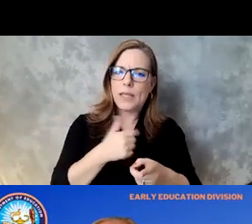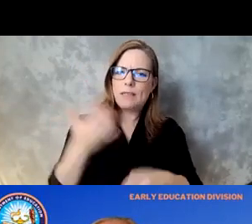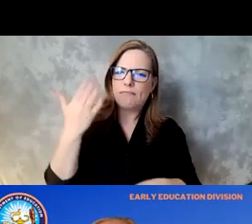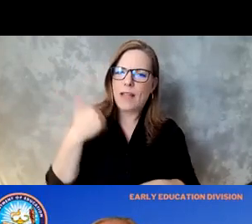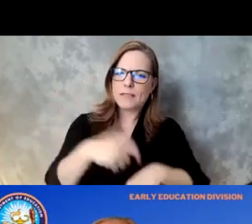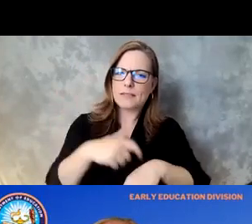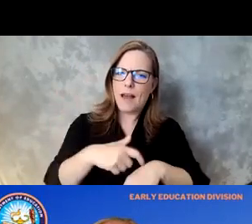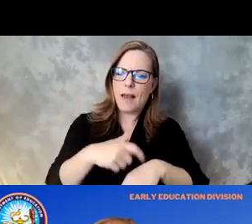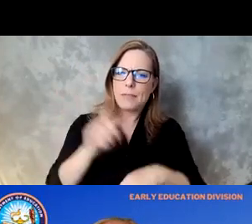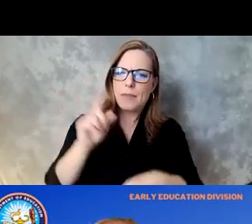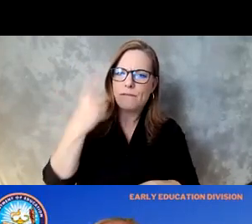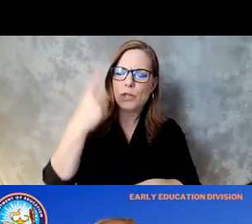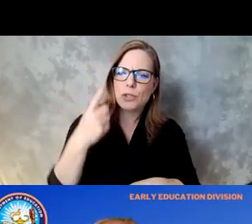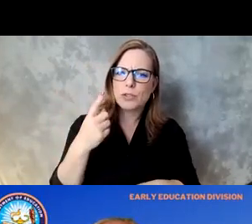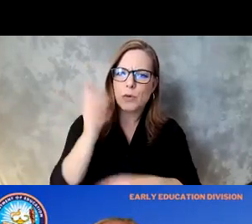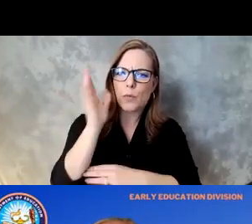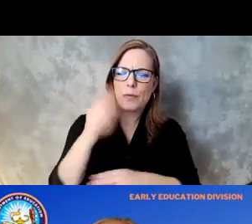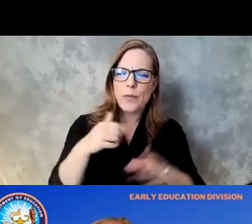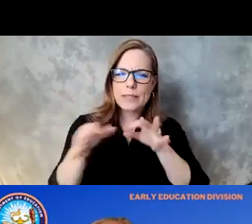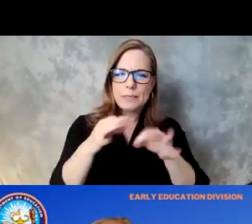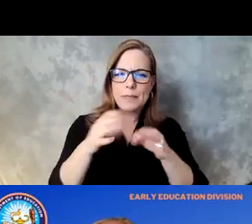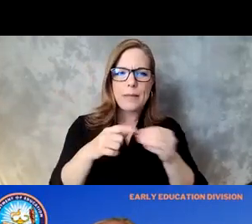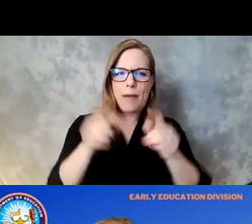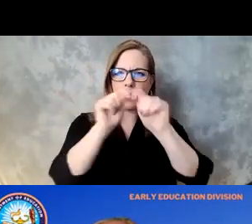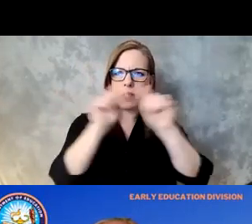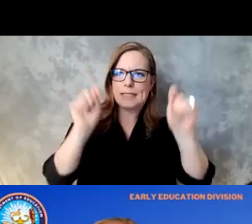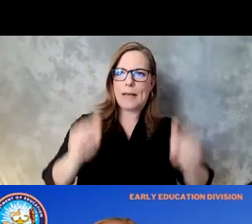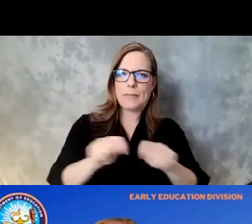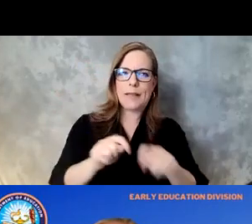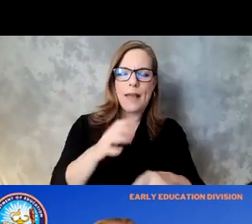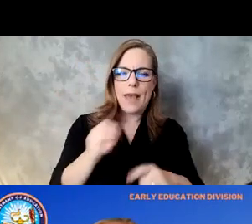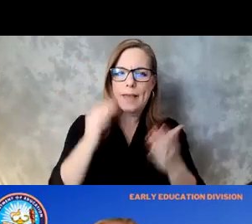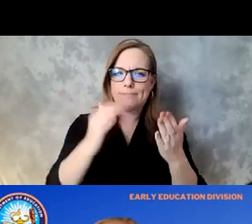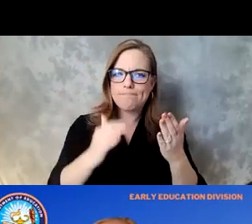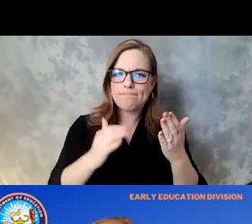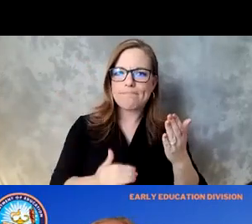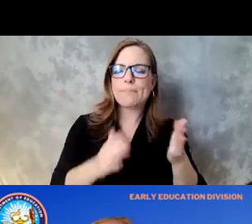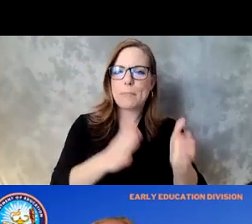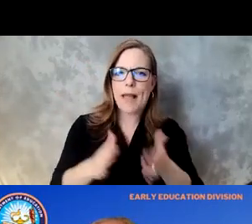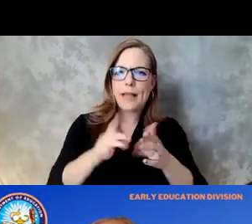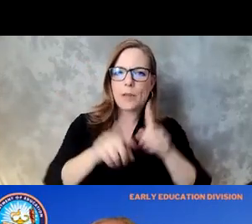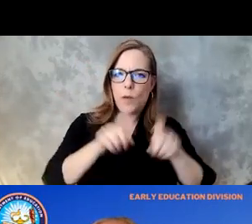about the Template and the required and recommended planning questions. So today we're going to